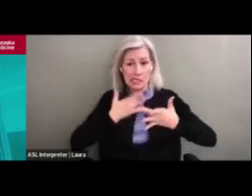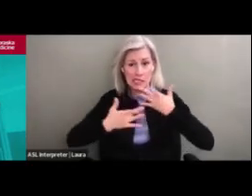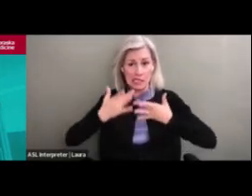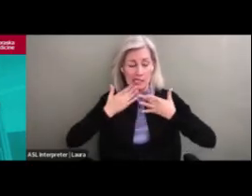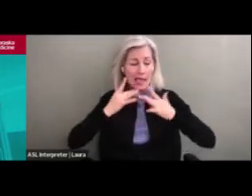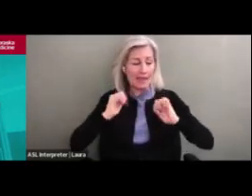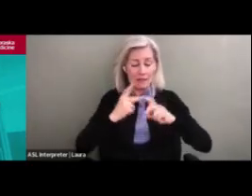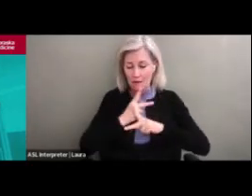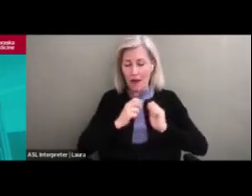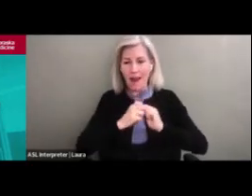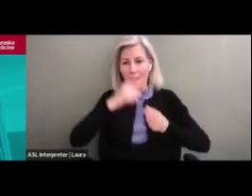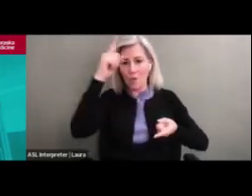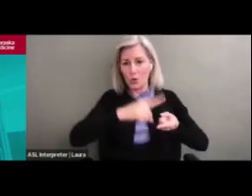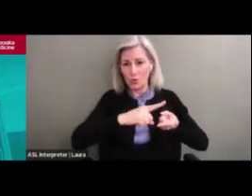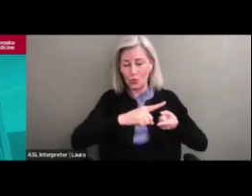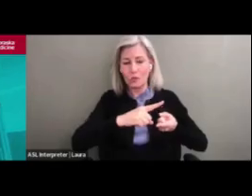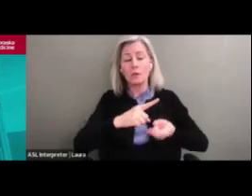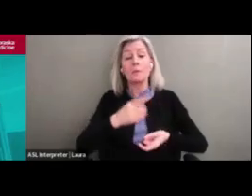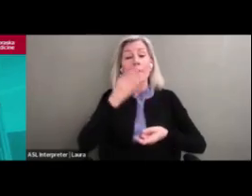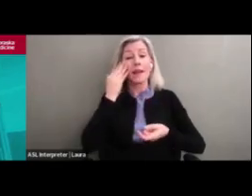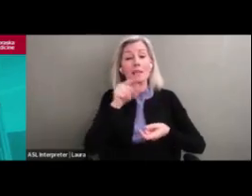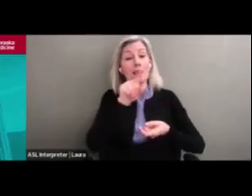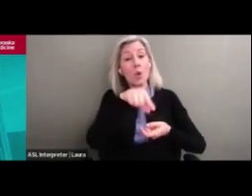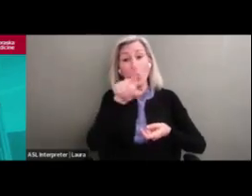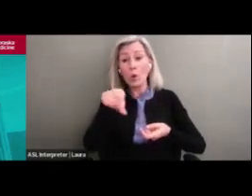dentures, eyeglasses, skull therapy, occupational therapy, personal care services, etc.